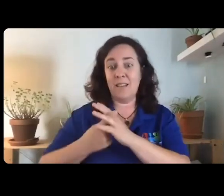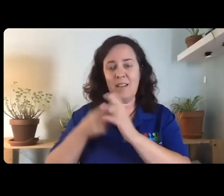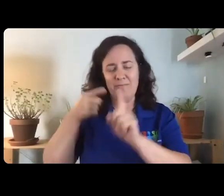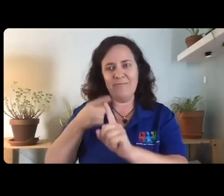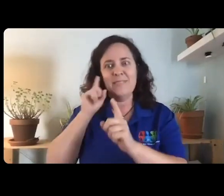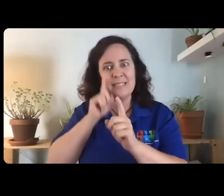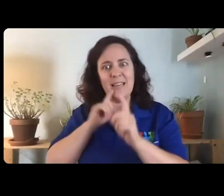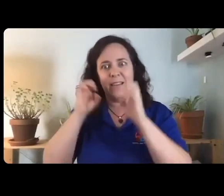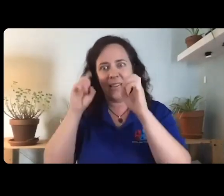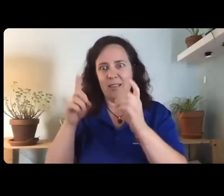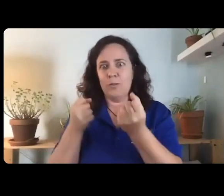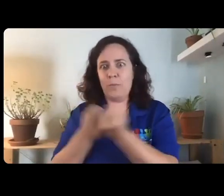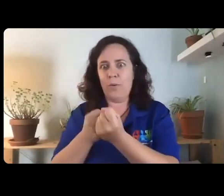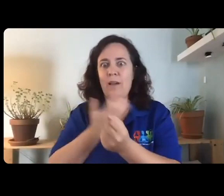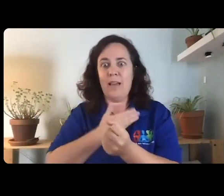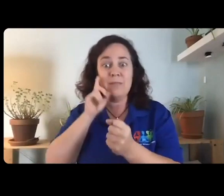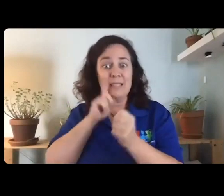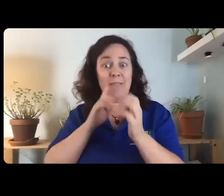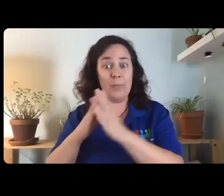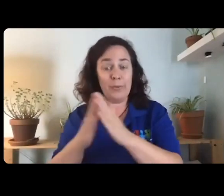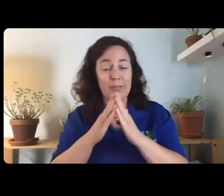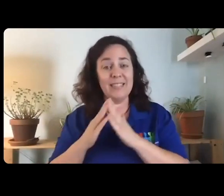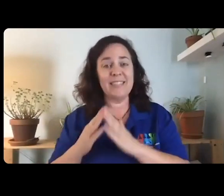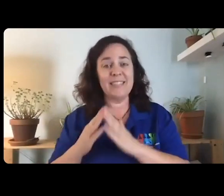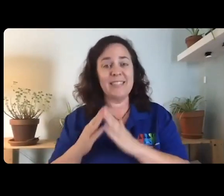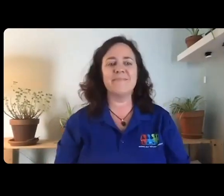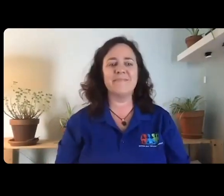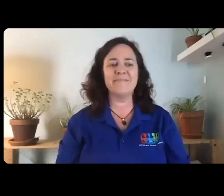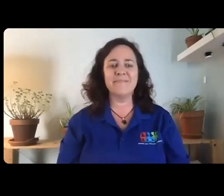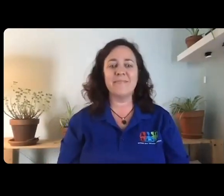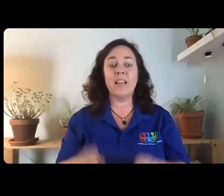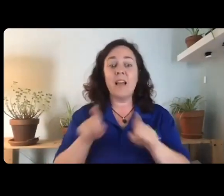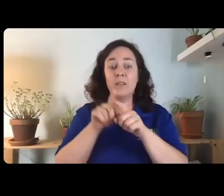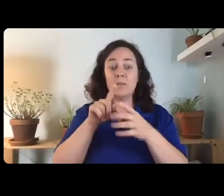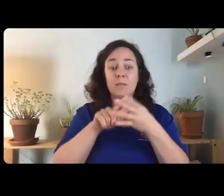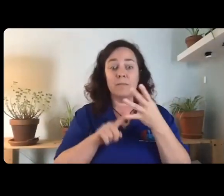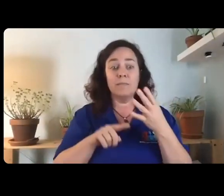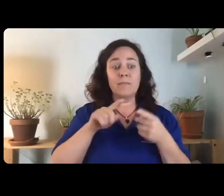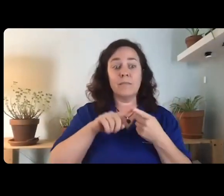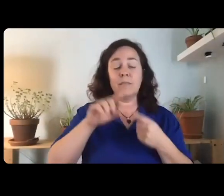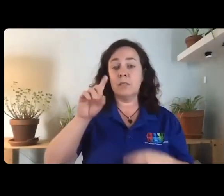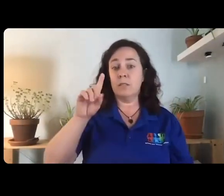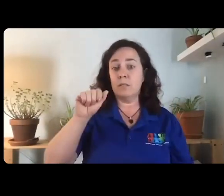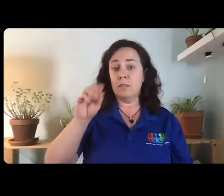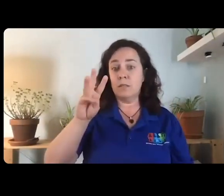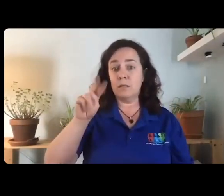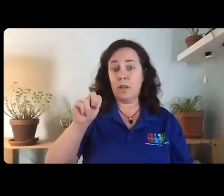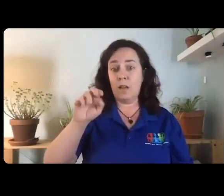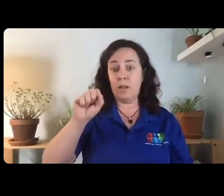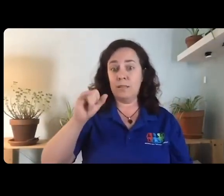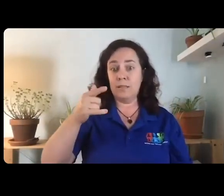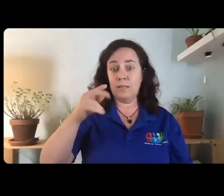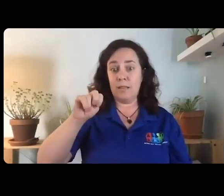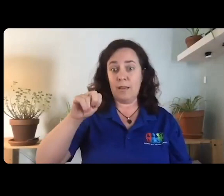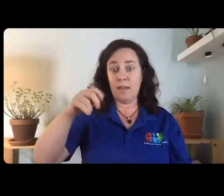NAD has been the original sponsor since this idea came about and a great supporter of the